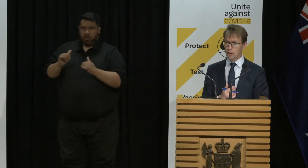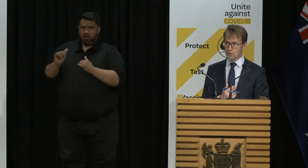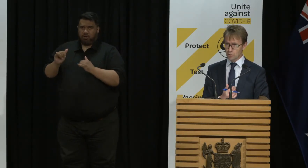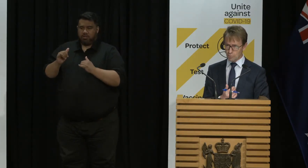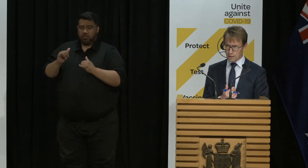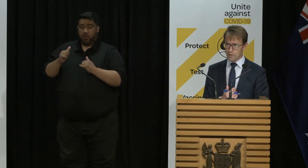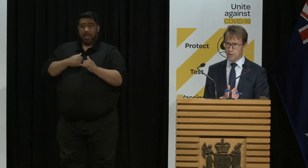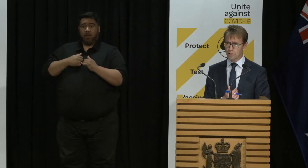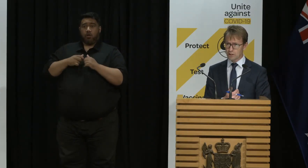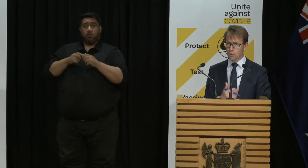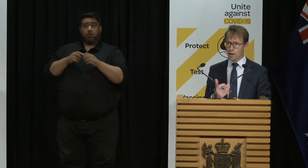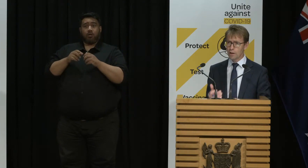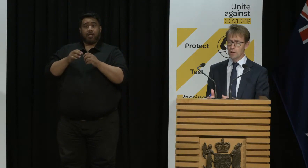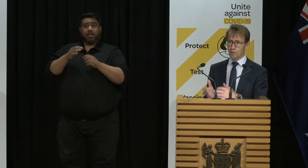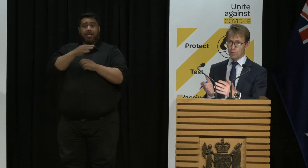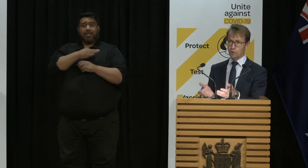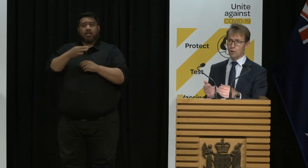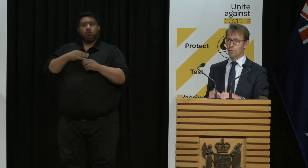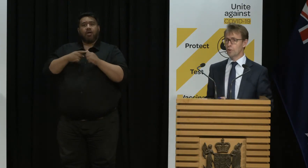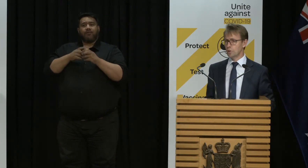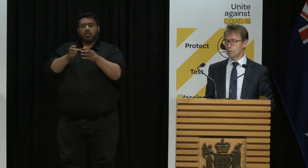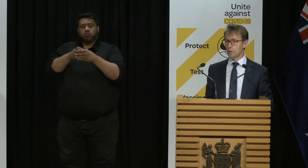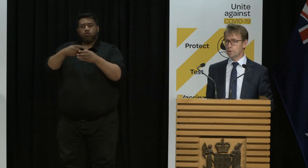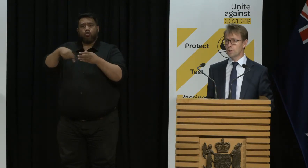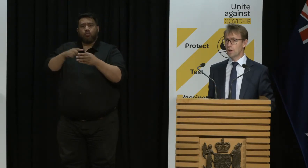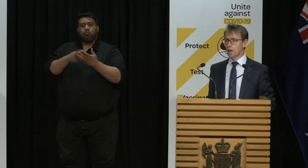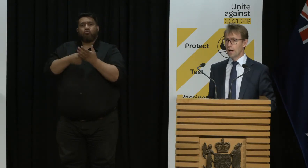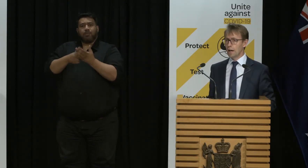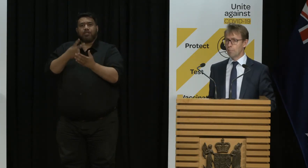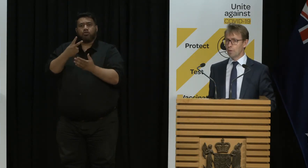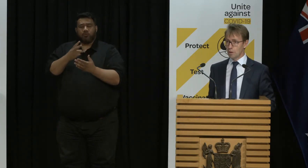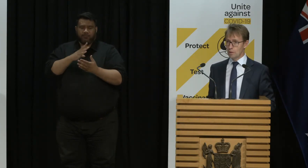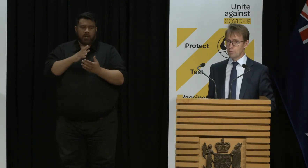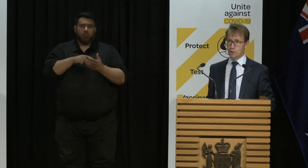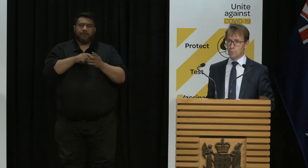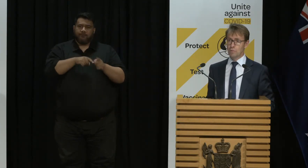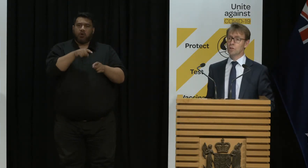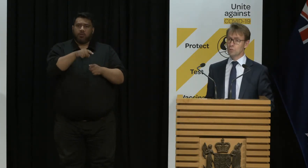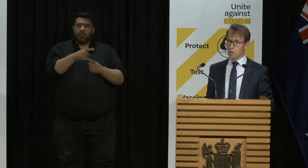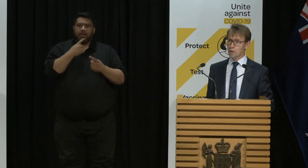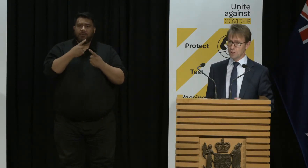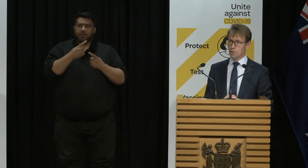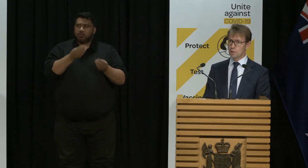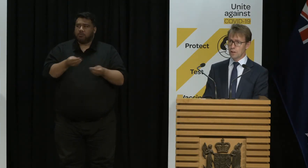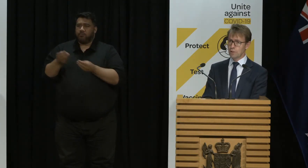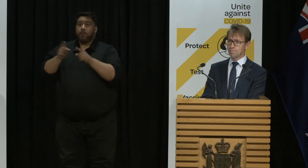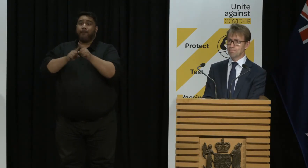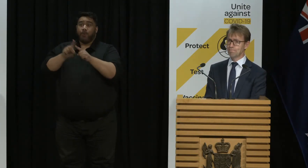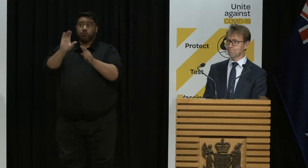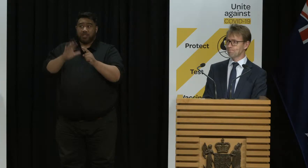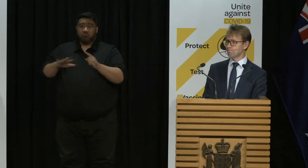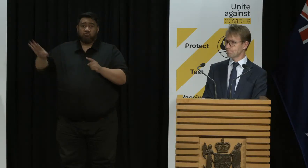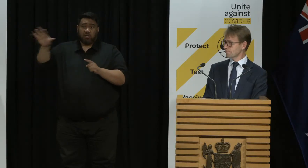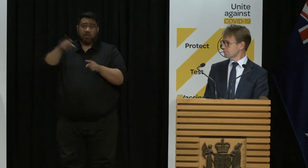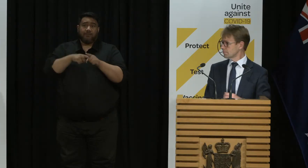15th. That's the advice we received from our clinical group, our